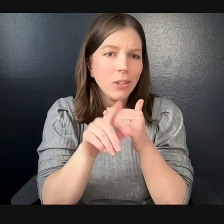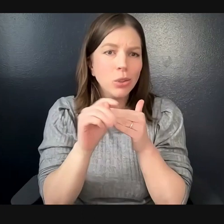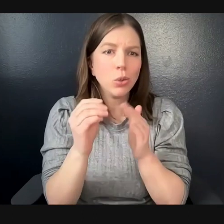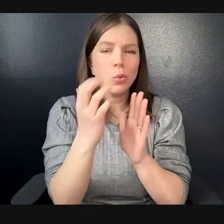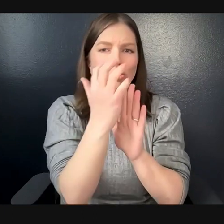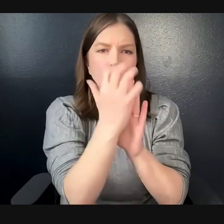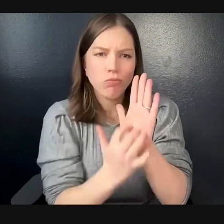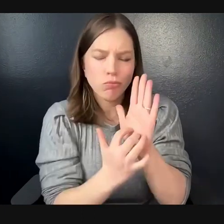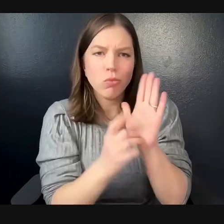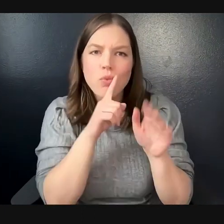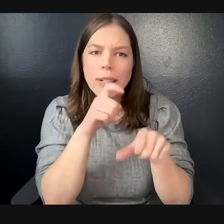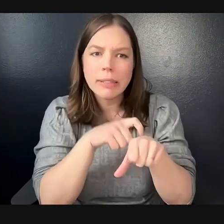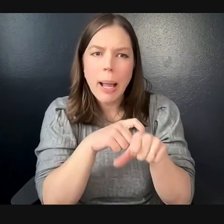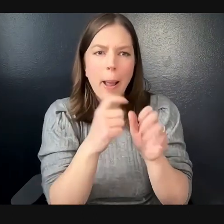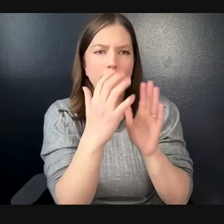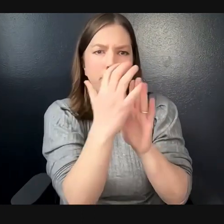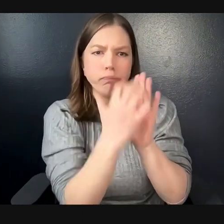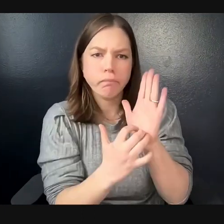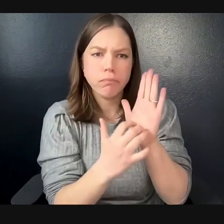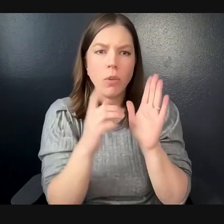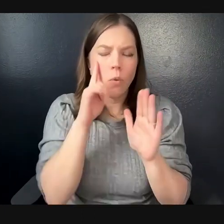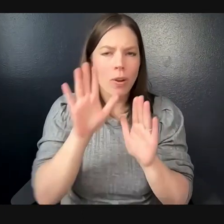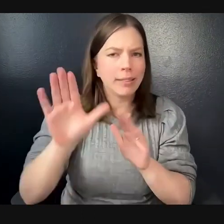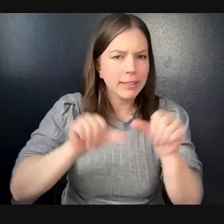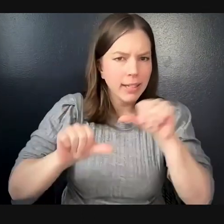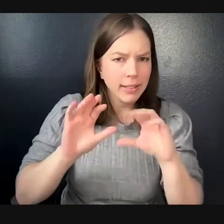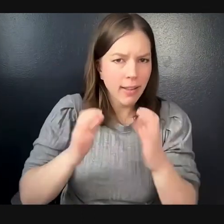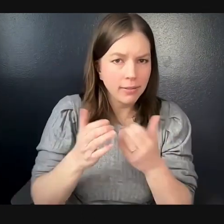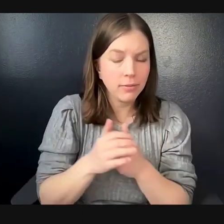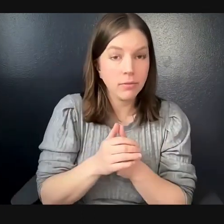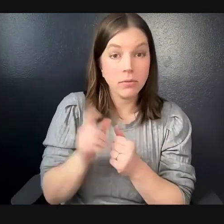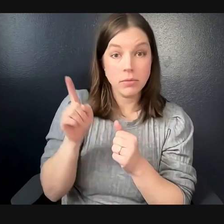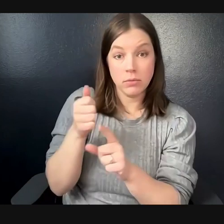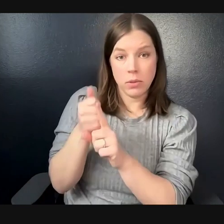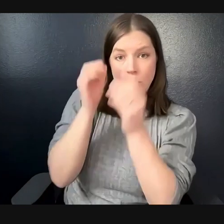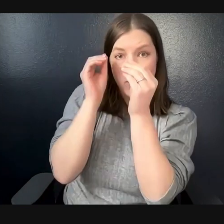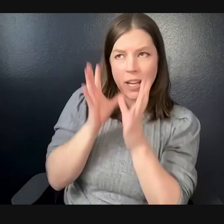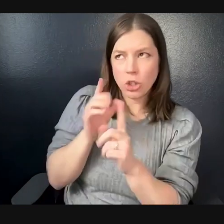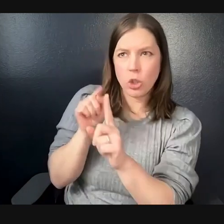asking for access to a real-time text transcript for his science class.